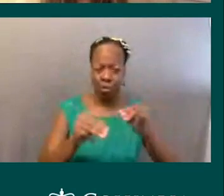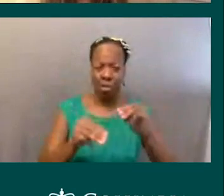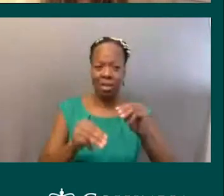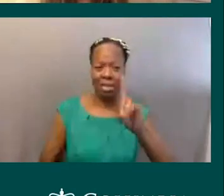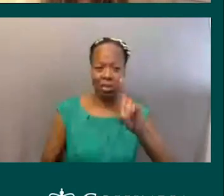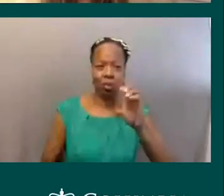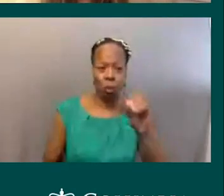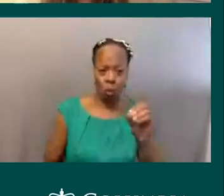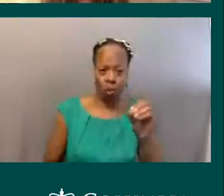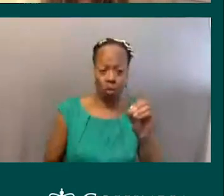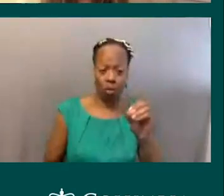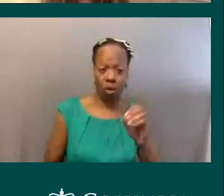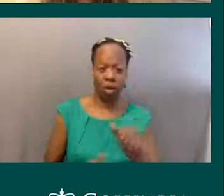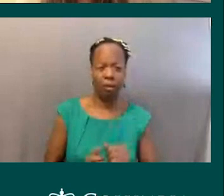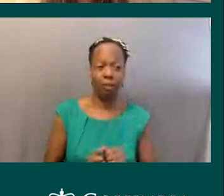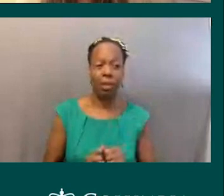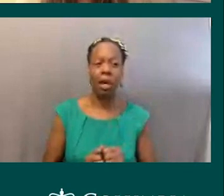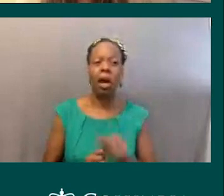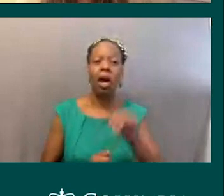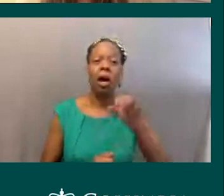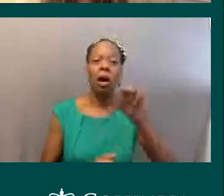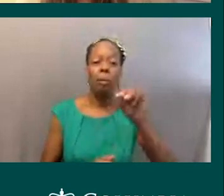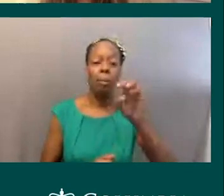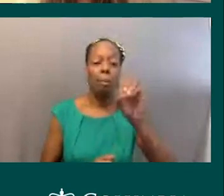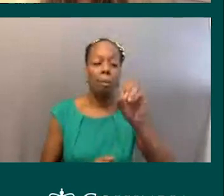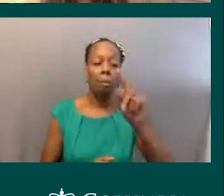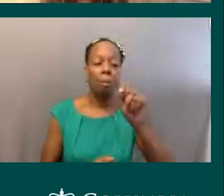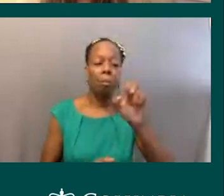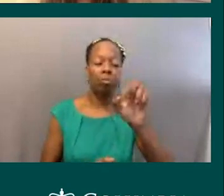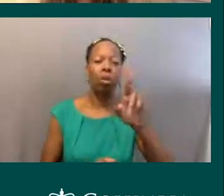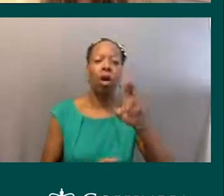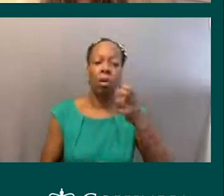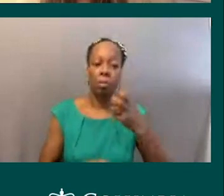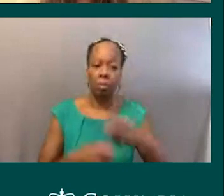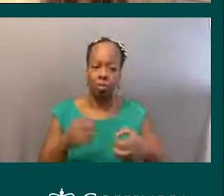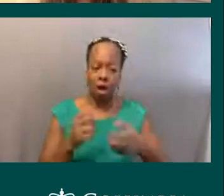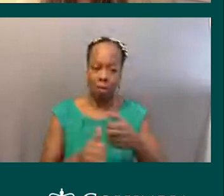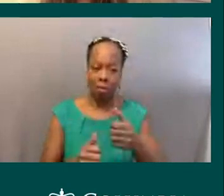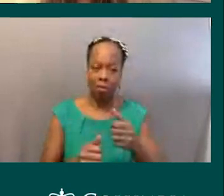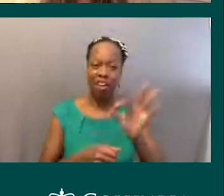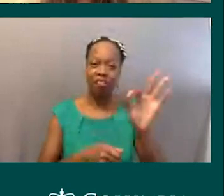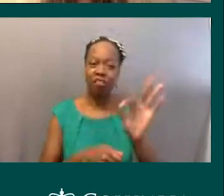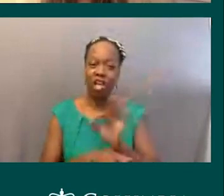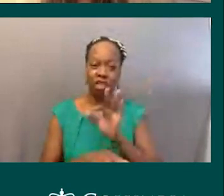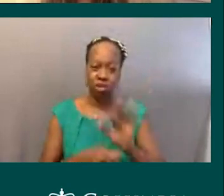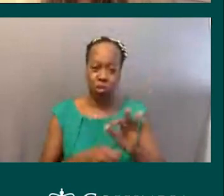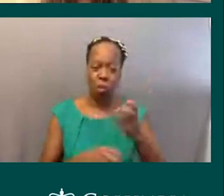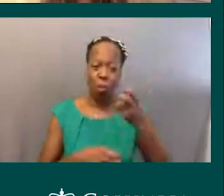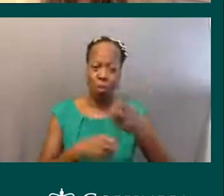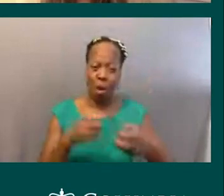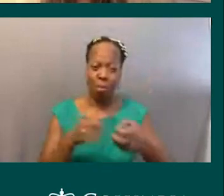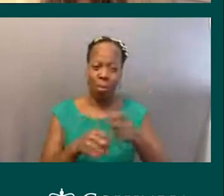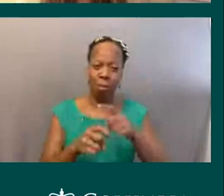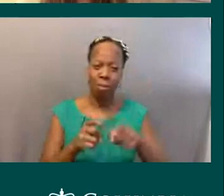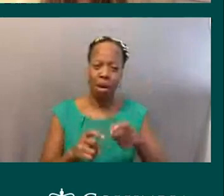a motor problem of functional problem, but it's much more than that for the people in the audience